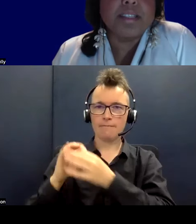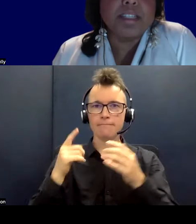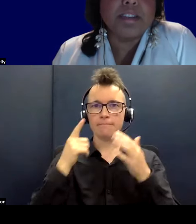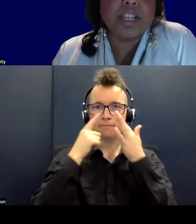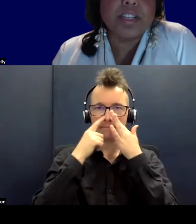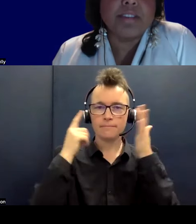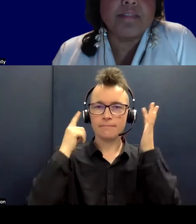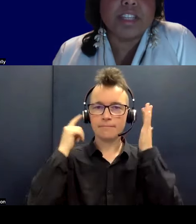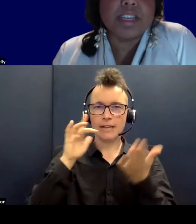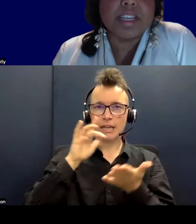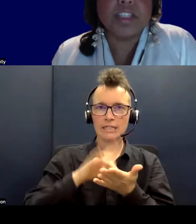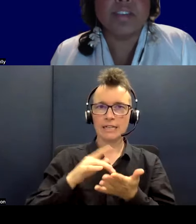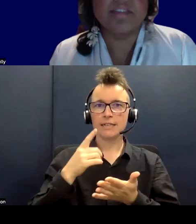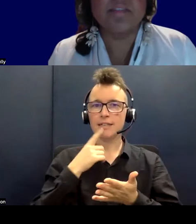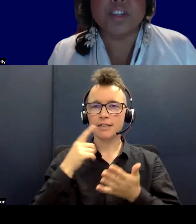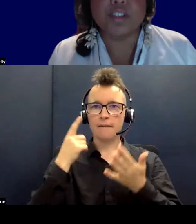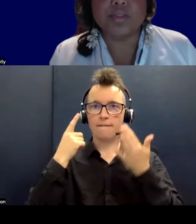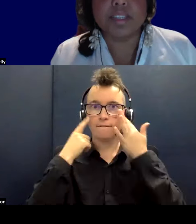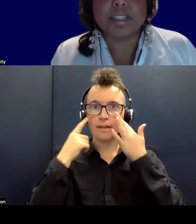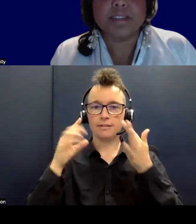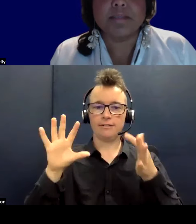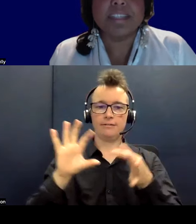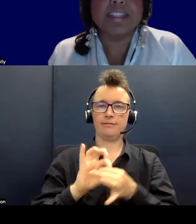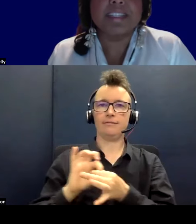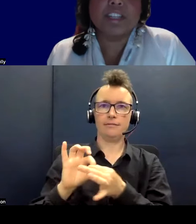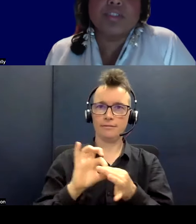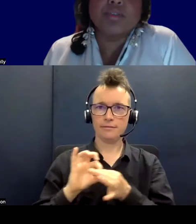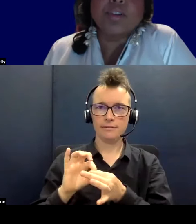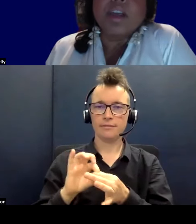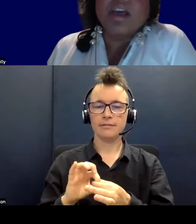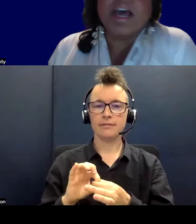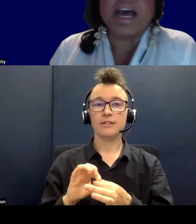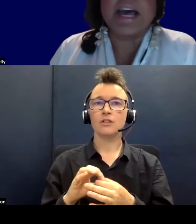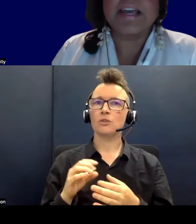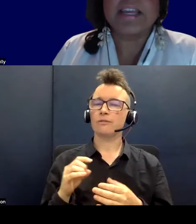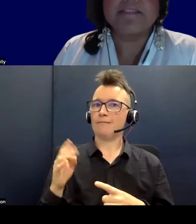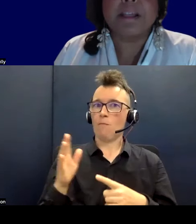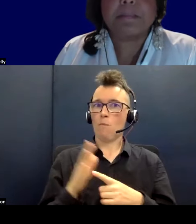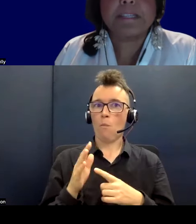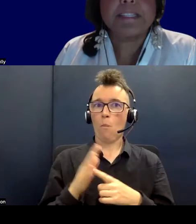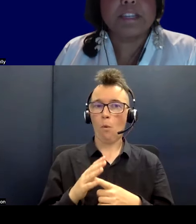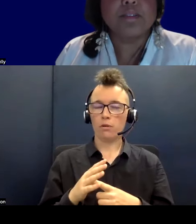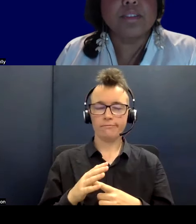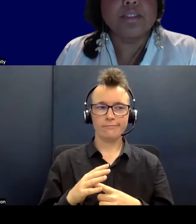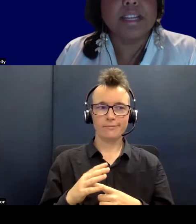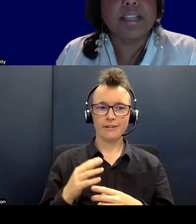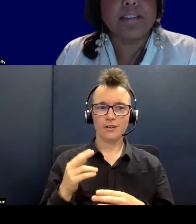integration of vision into functional systems is essential in developing skills of daily living.